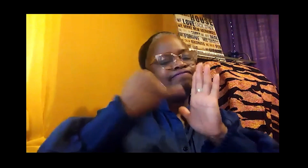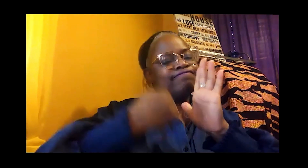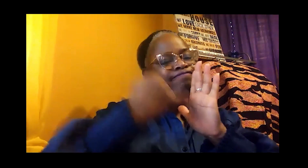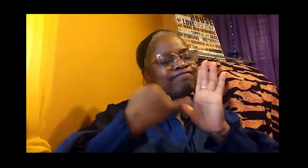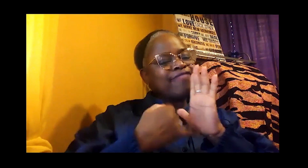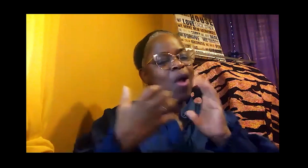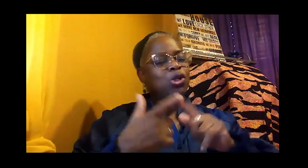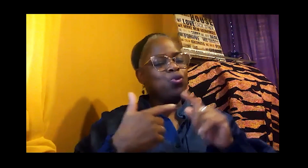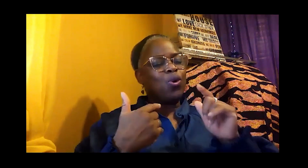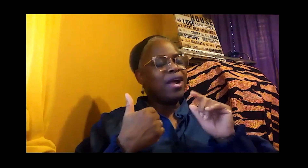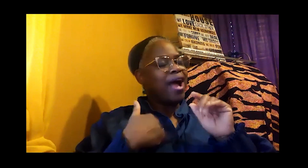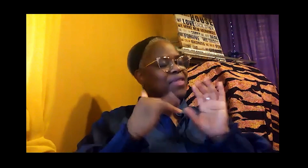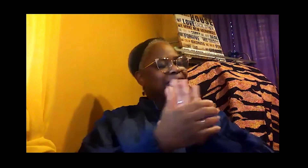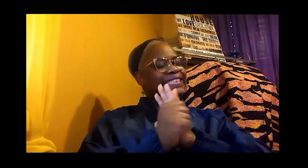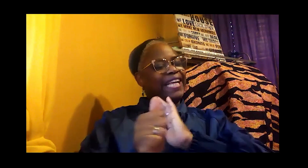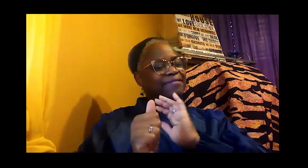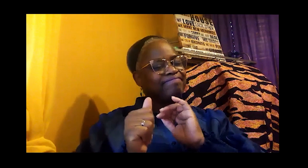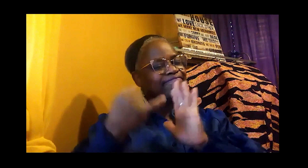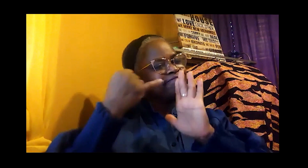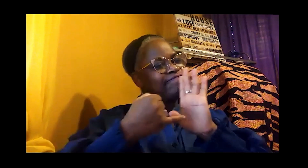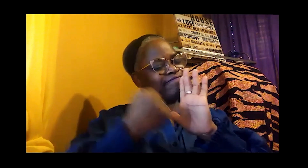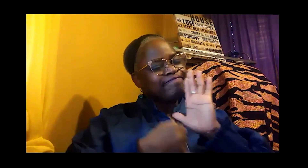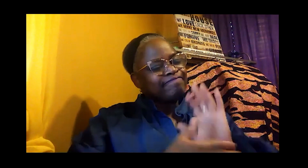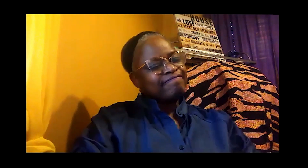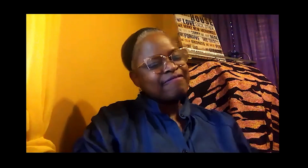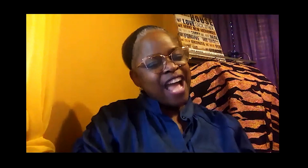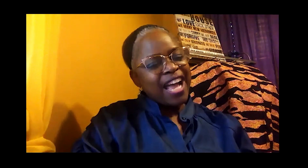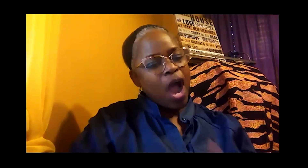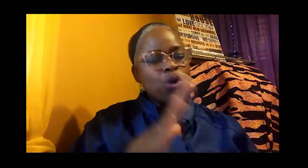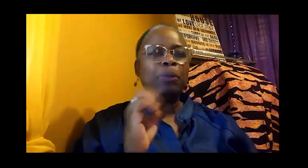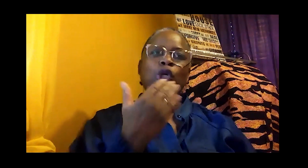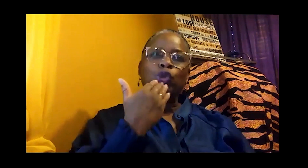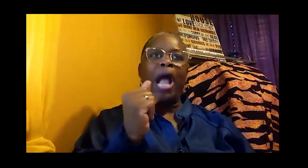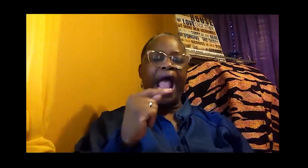like to improve my artistic talent. I have always wanted to improve my drawing skills.